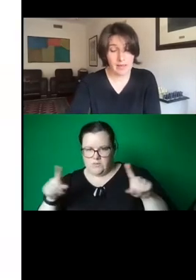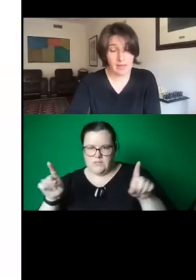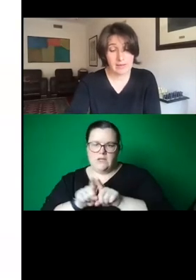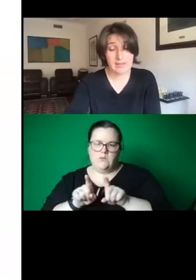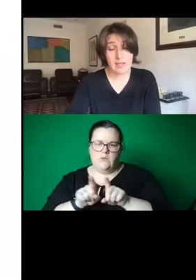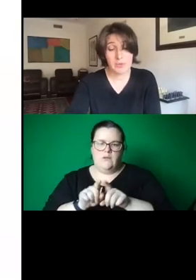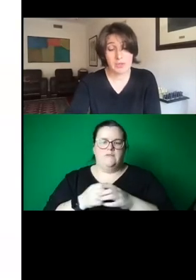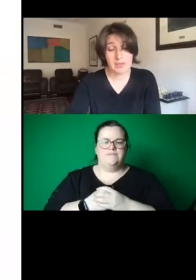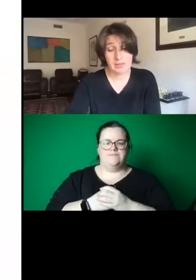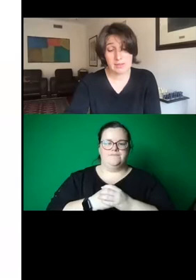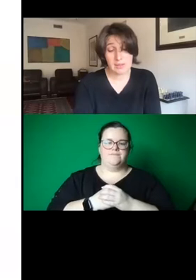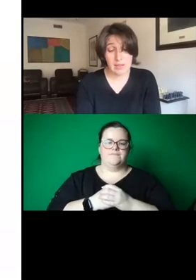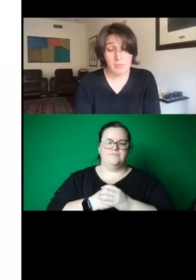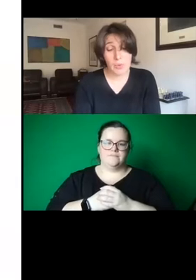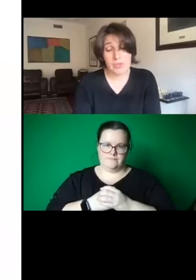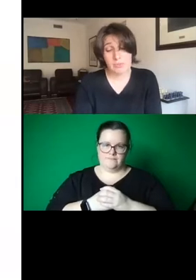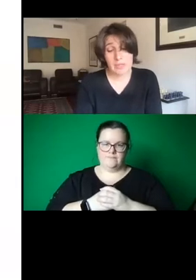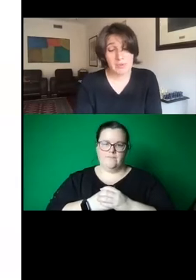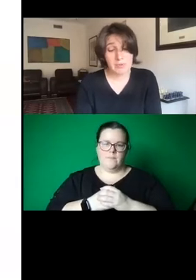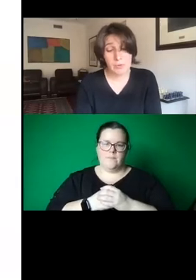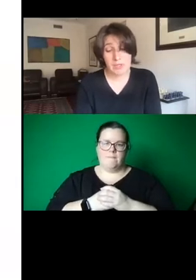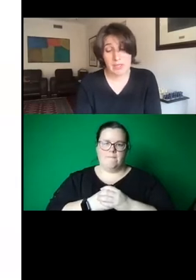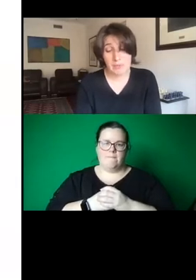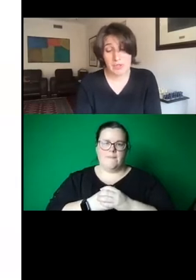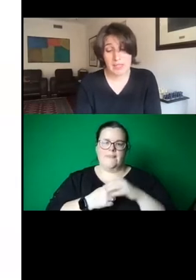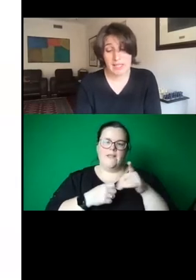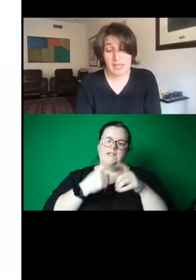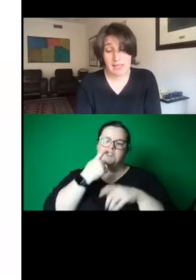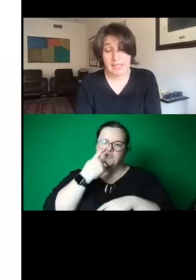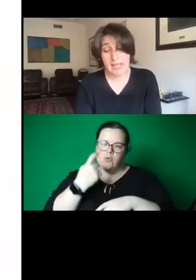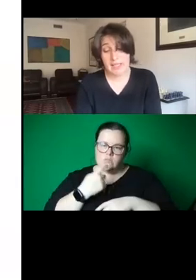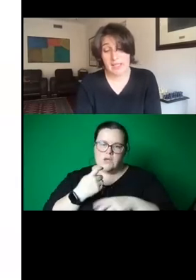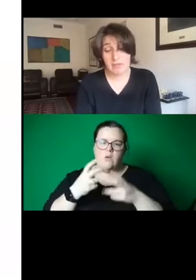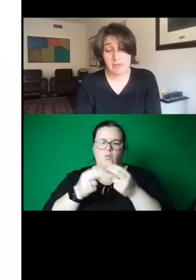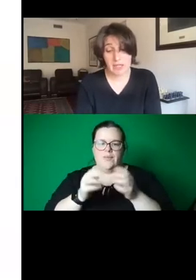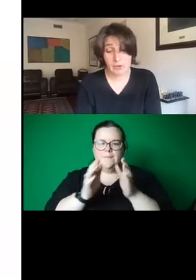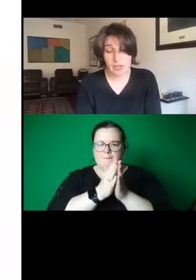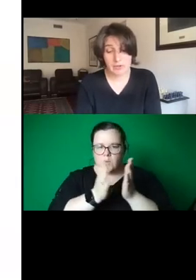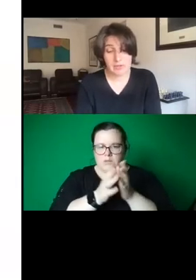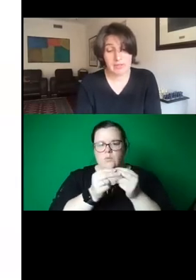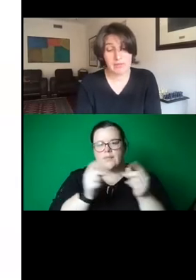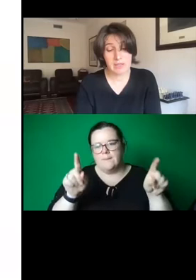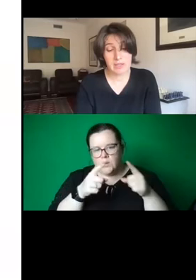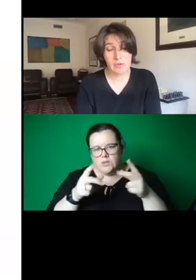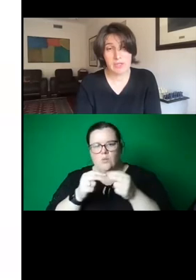these sculptures books people food and music here gain an equal value it feels surreal evocative